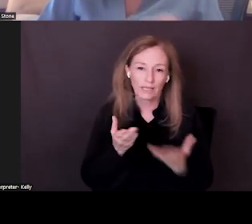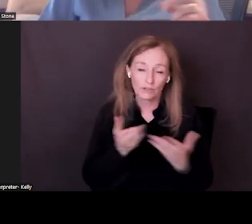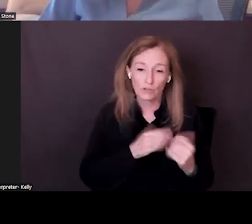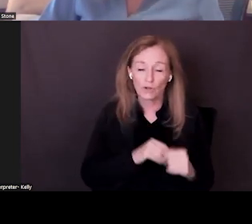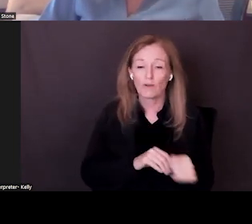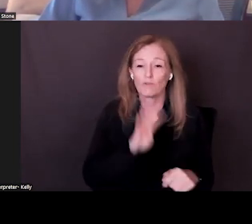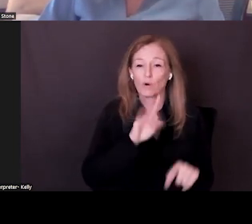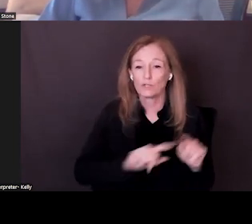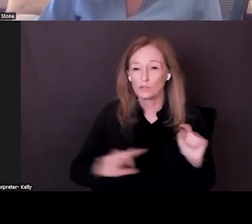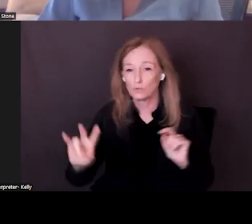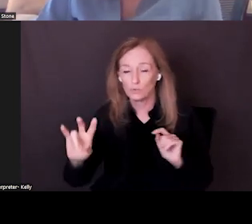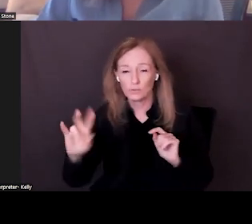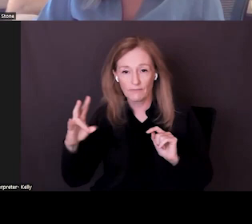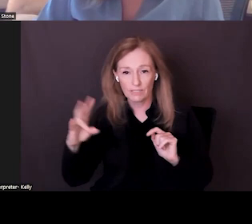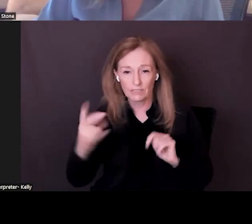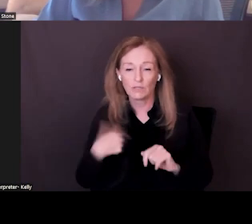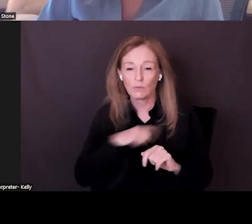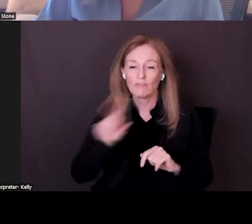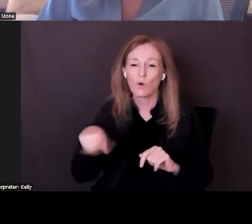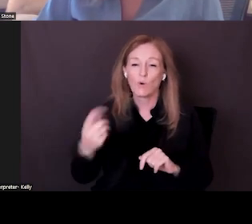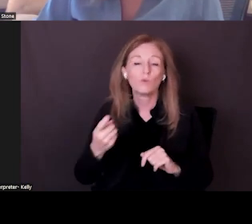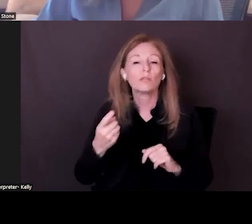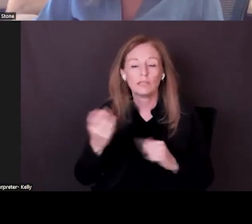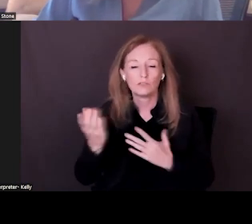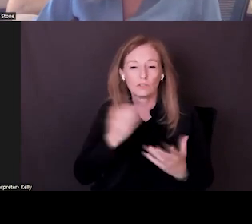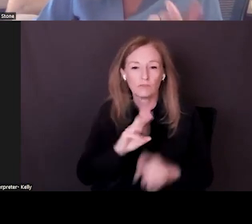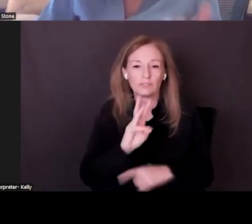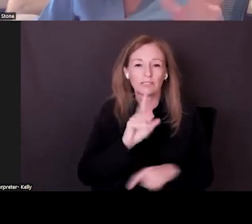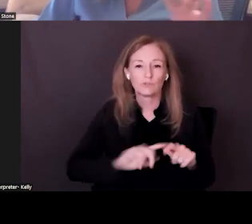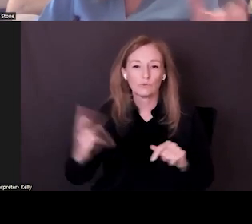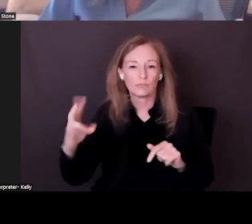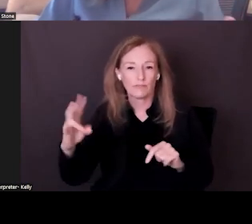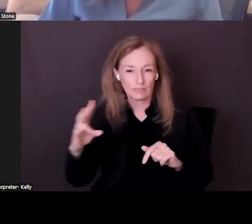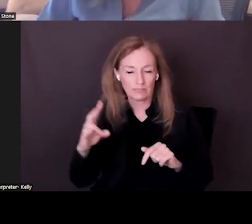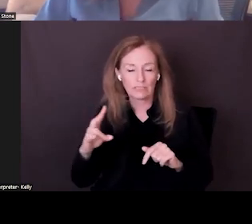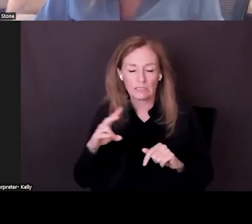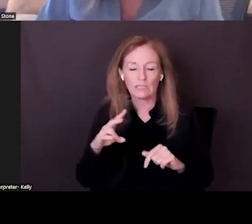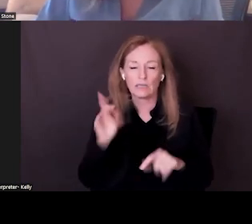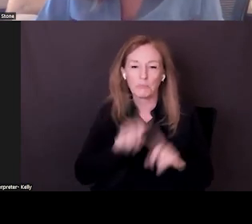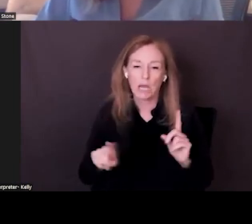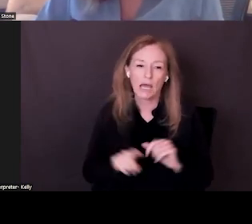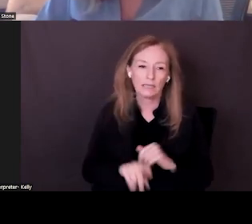ONLY SERVED 6 TO 17 FROM THAT AGE RANGE, BUT 9 TO 17 SEEMS TO BE THE